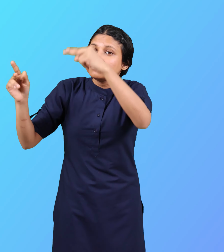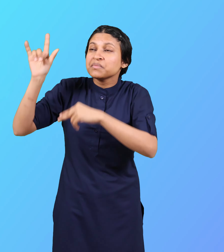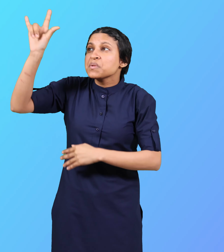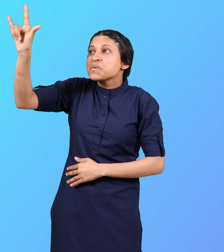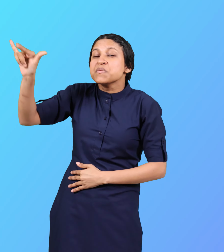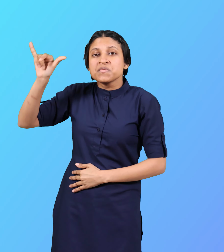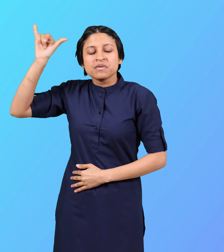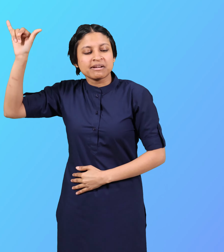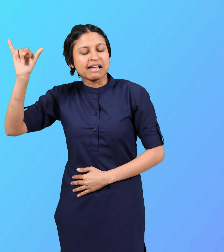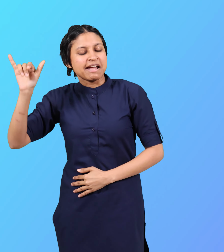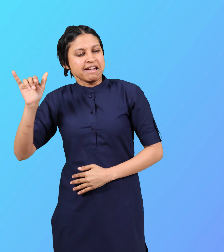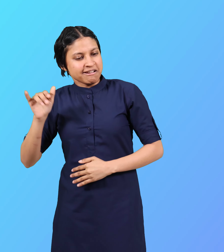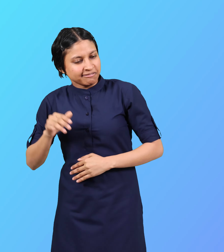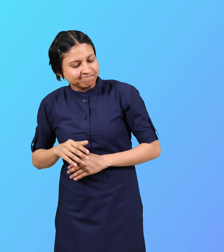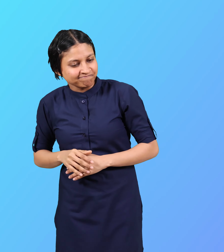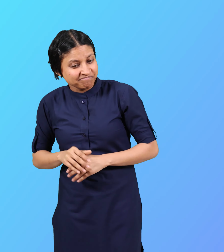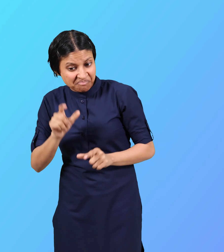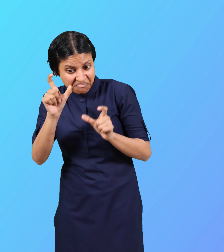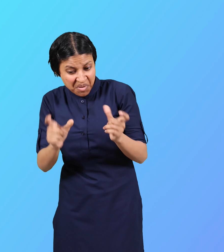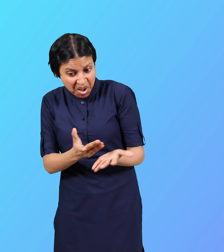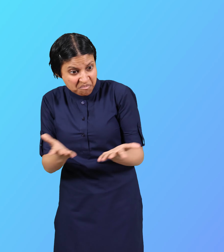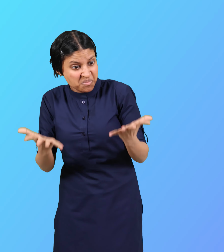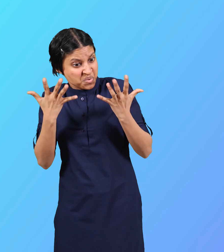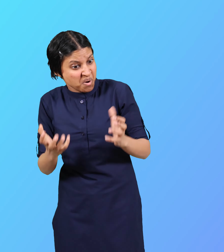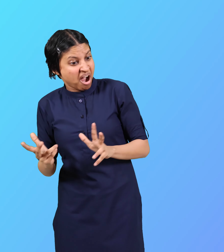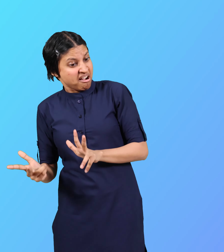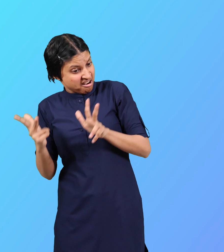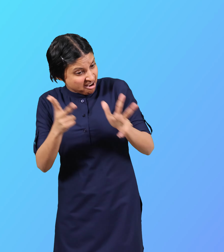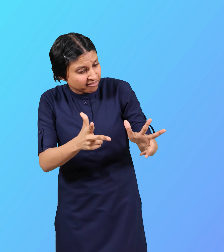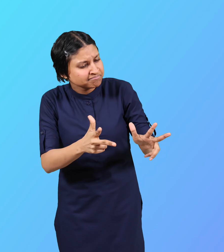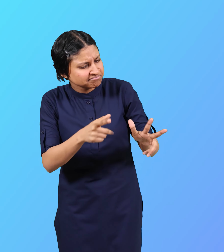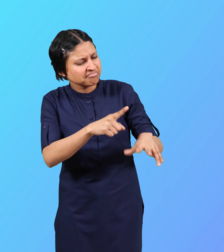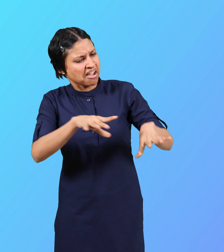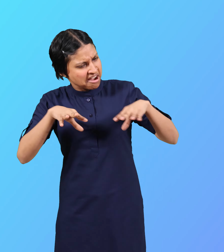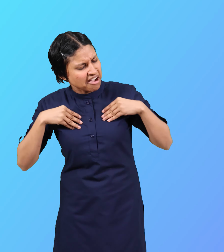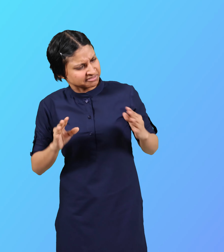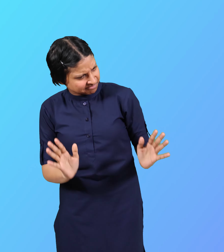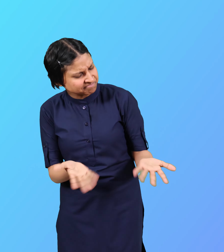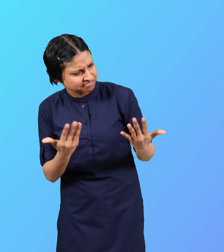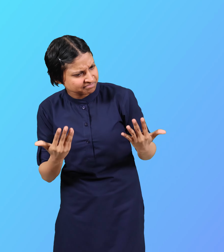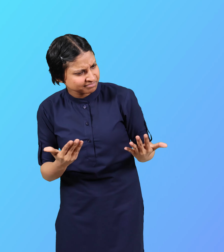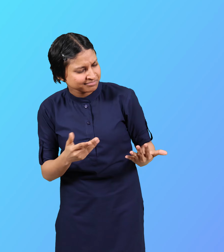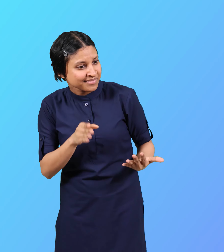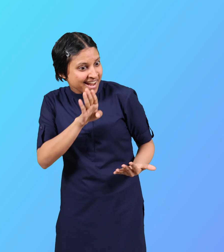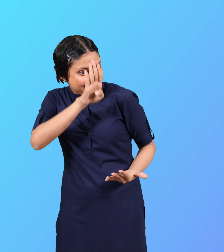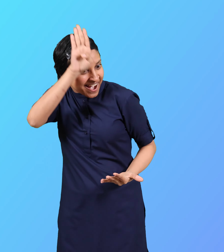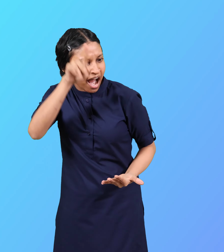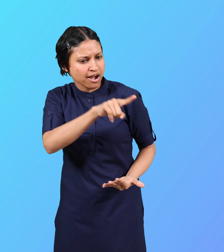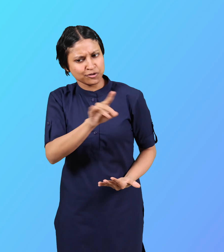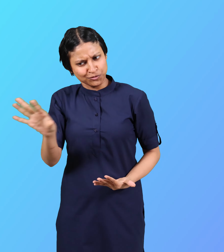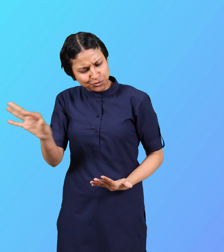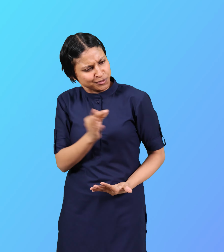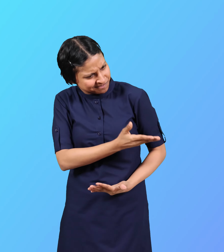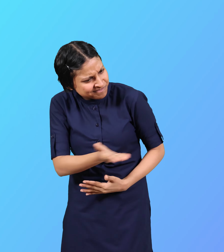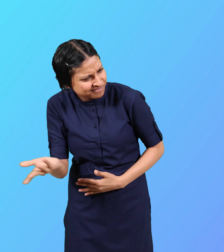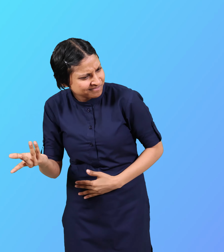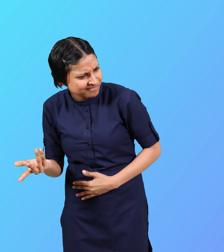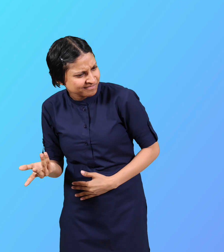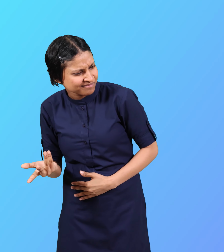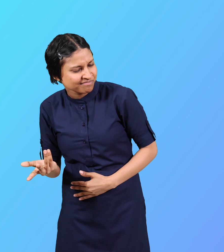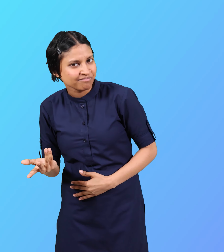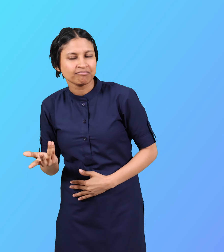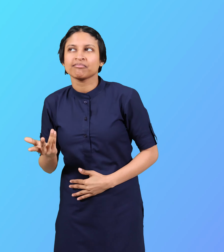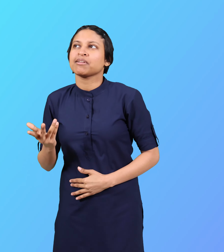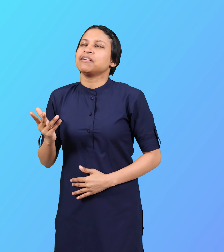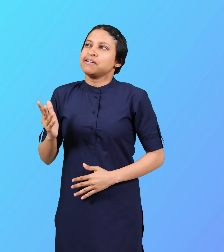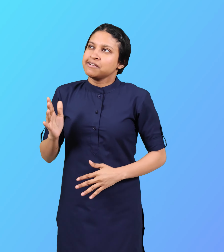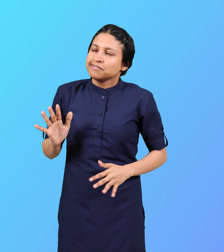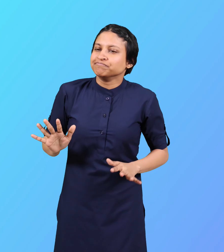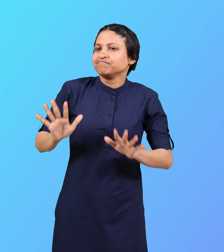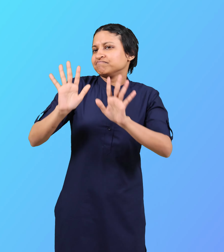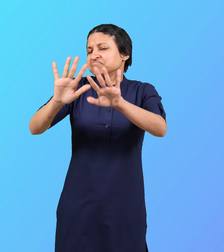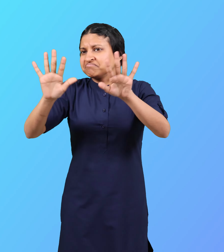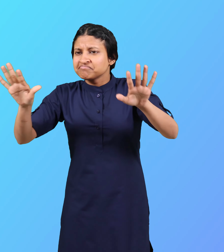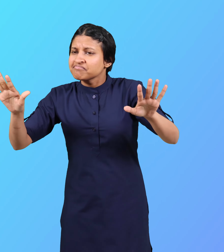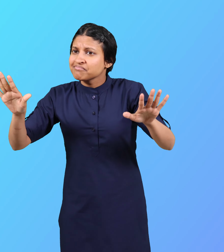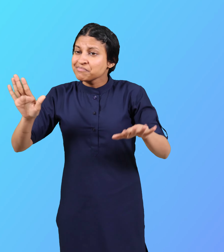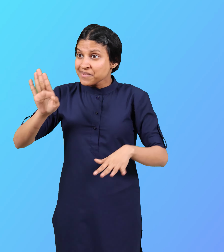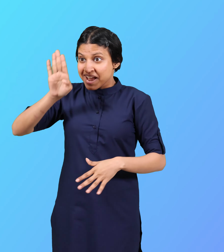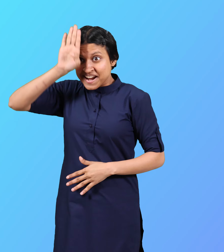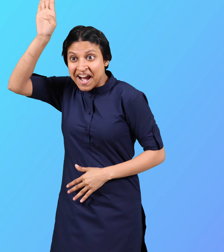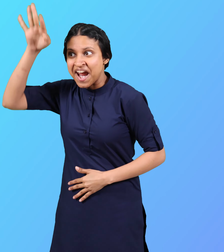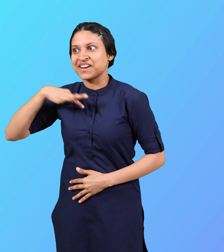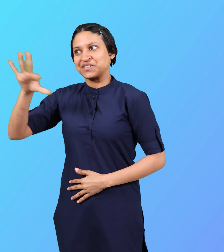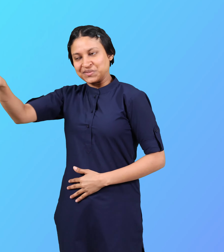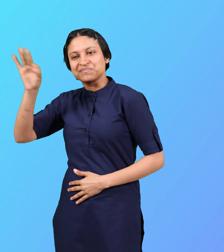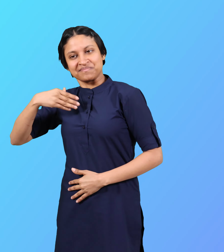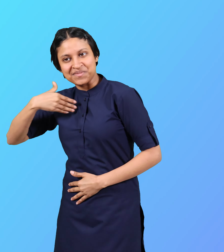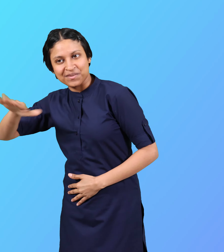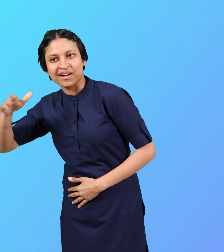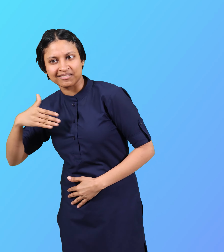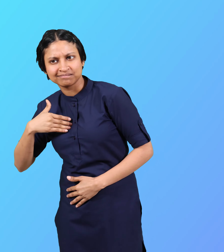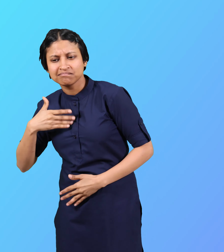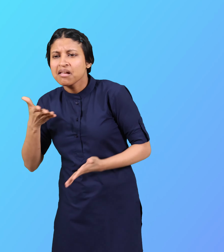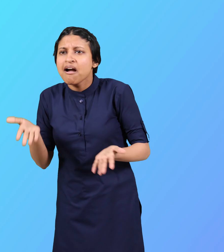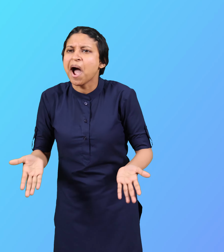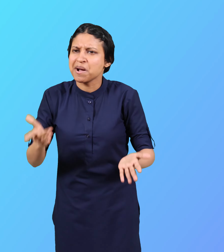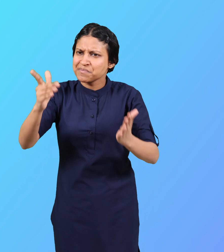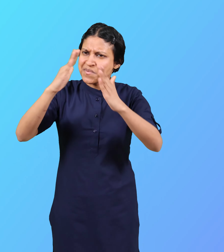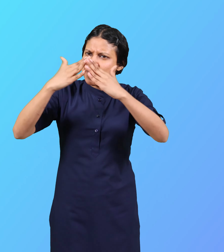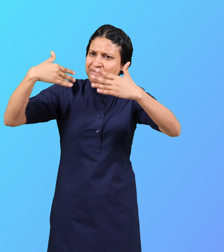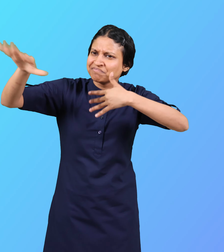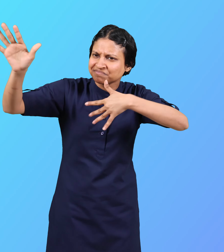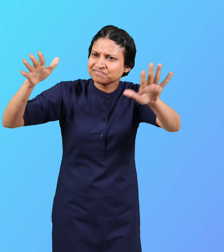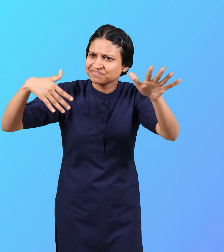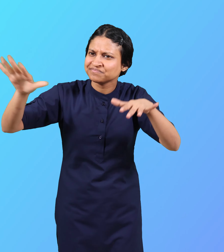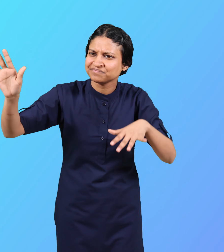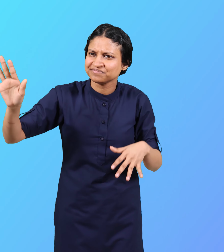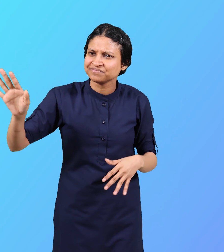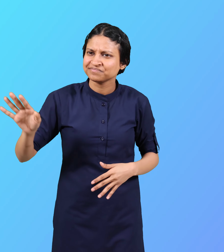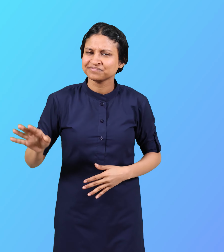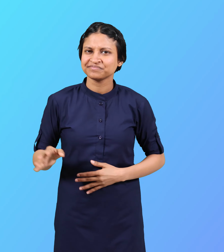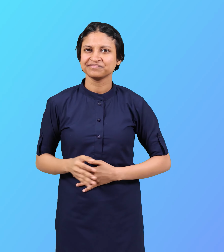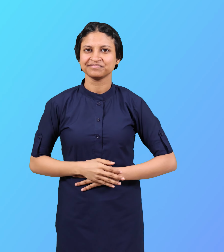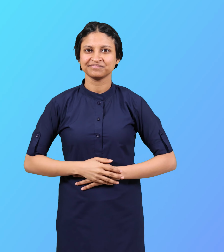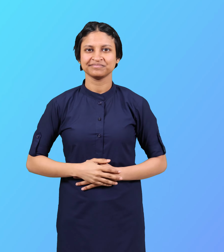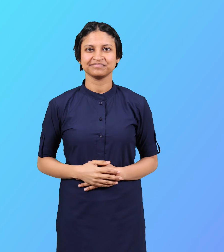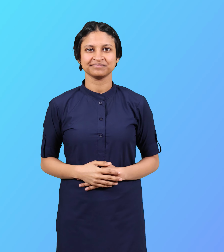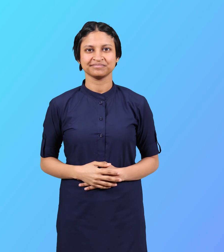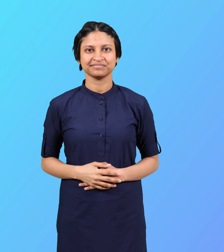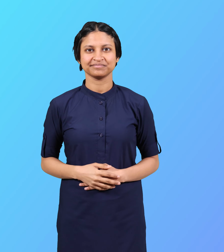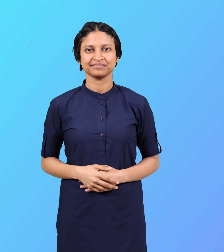The LORD answered, “Listen to them and give them a king.” Then Samuel told the Israelites, “You will have a king. Now go home.”